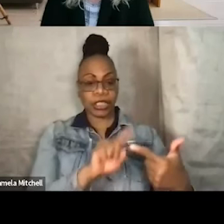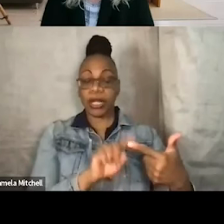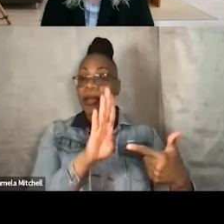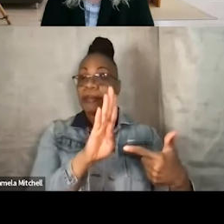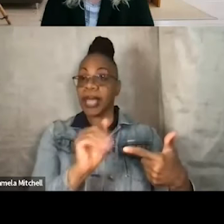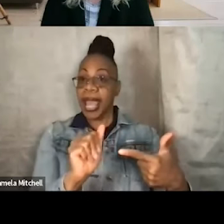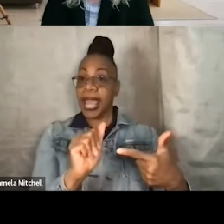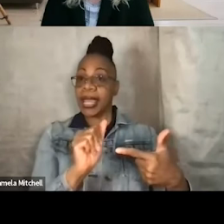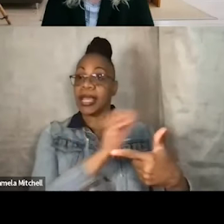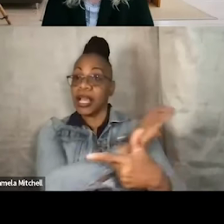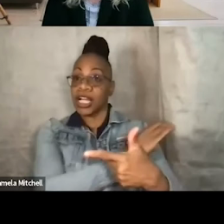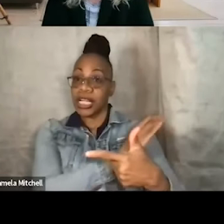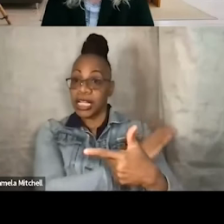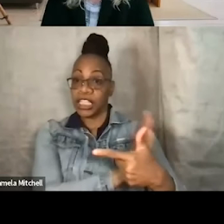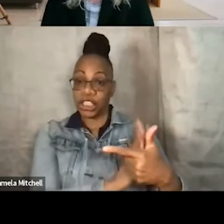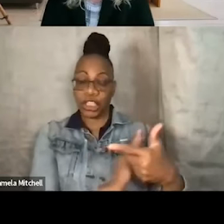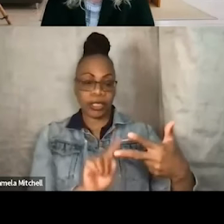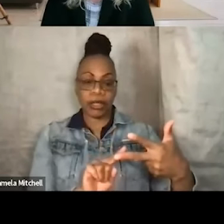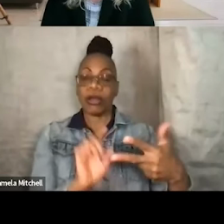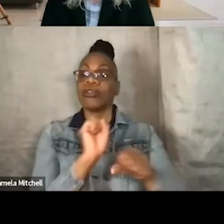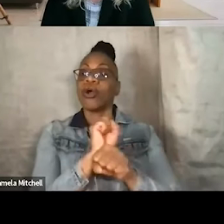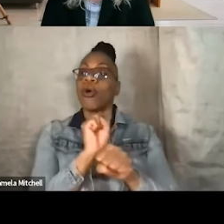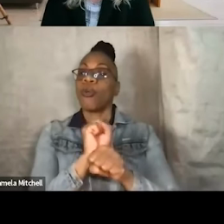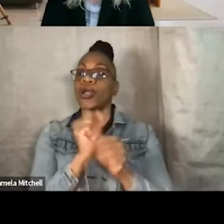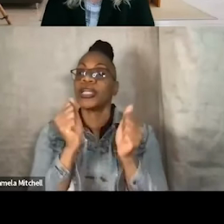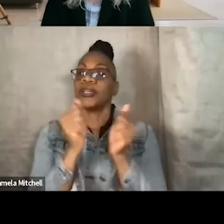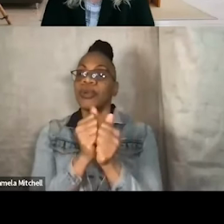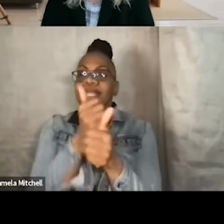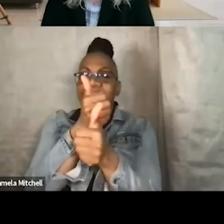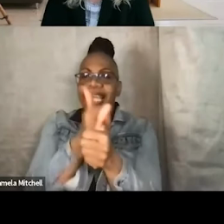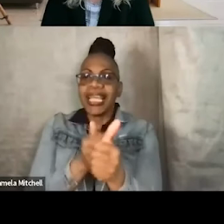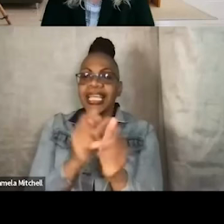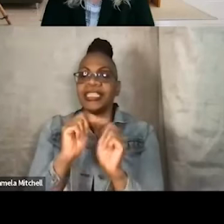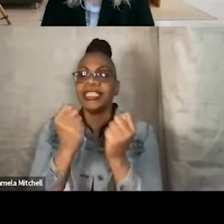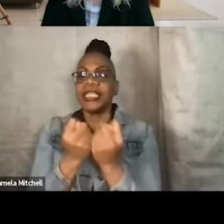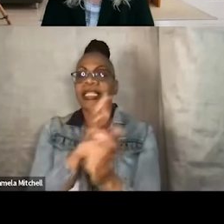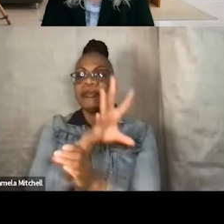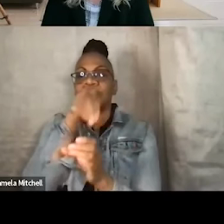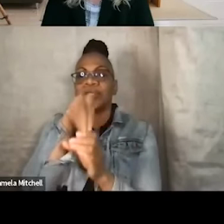and we are working toward every team also including a peer specialist.